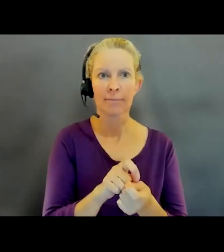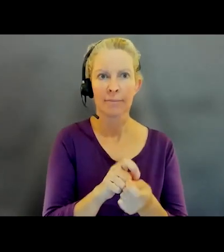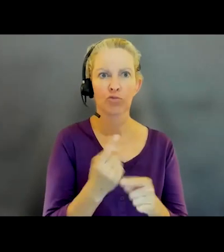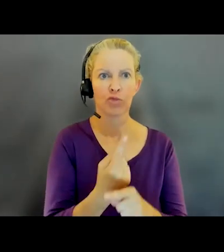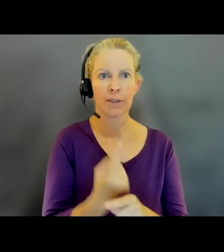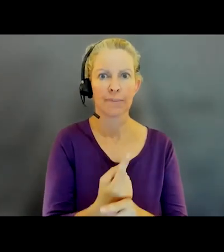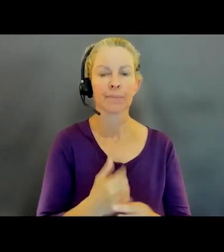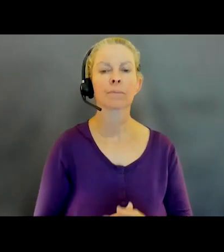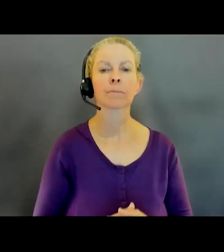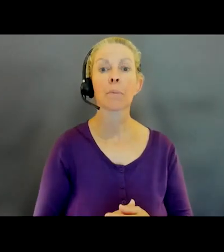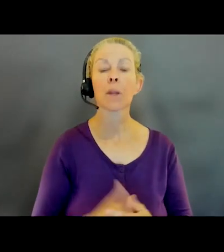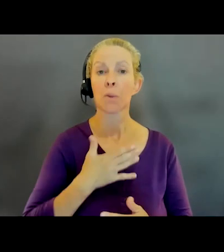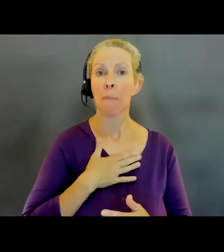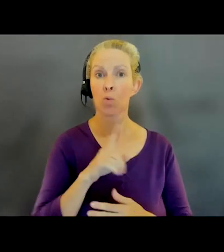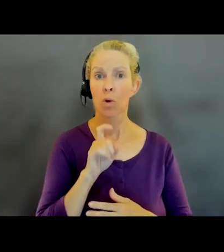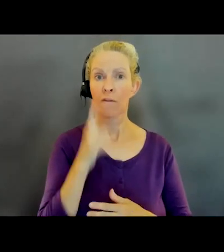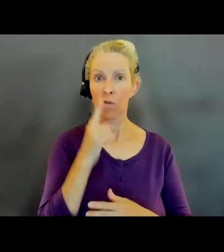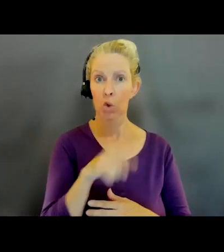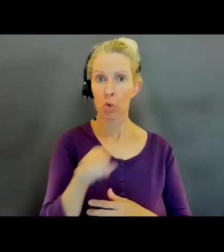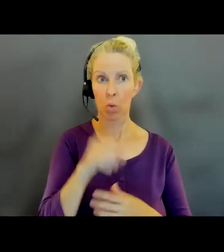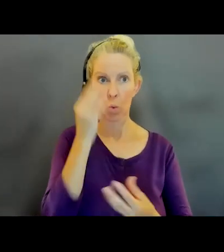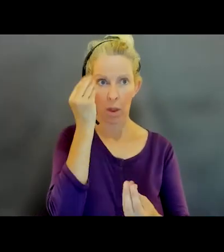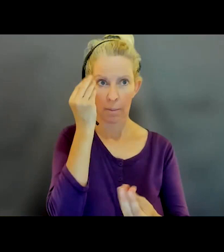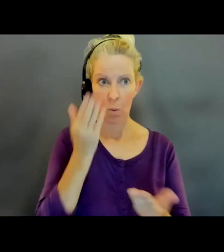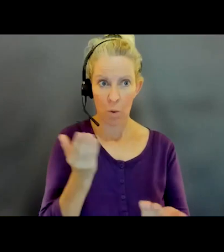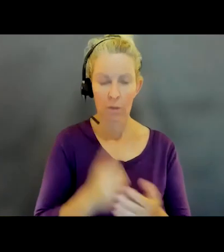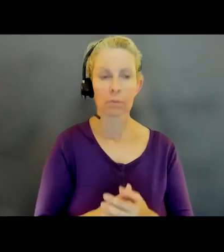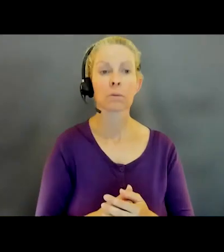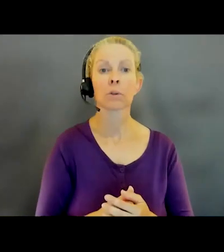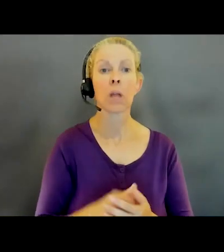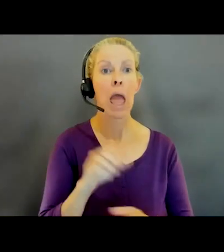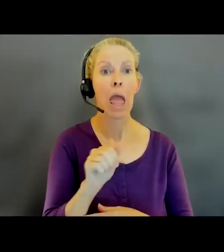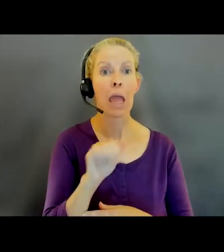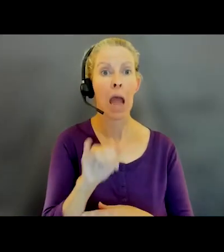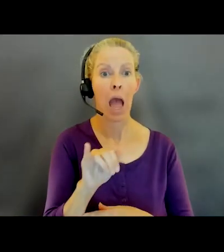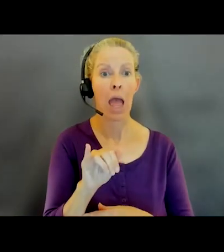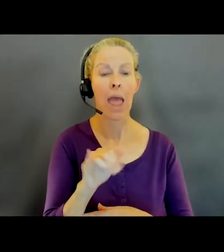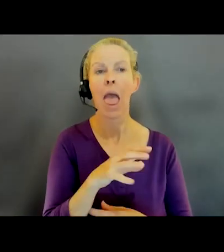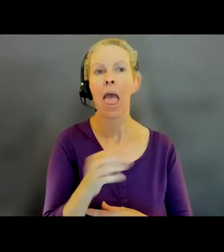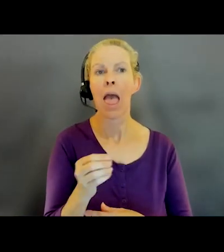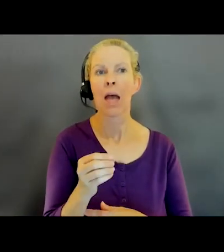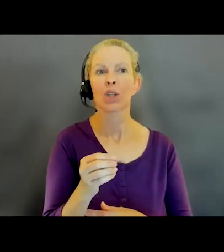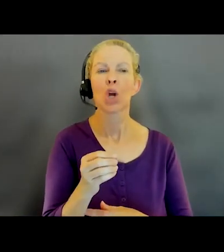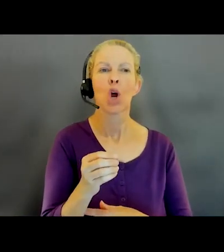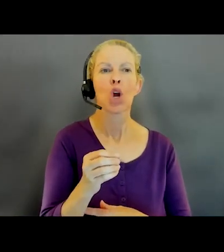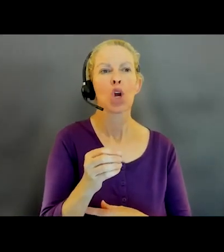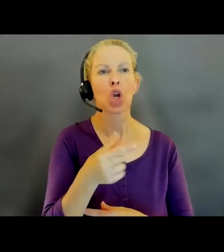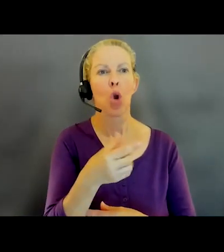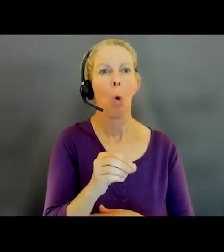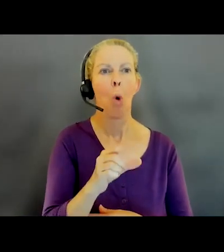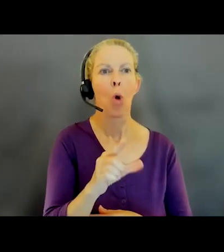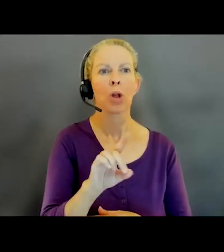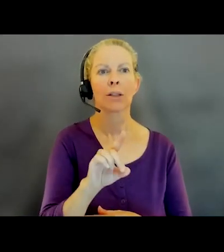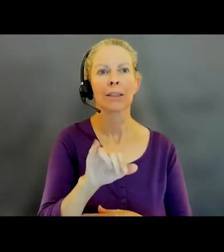artificial intelligence and the Goldilocks zone. Now that you have met the three Bears,